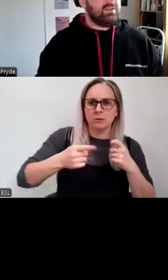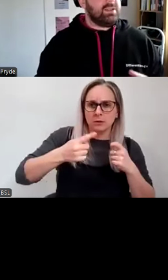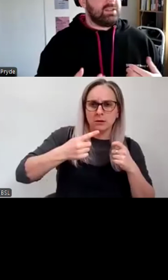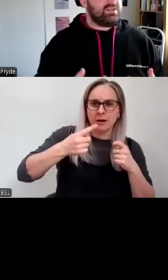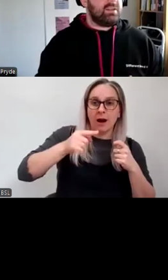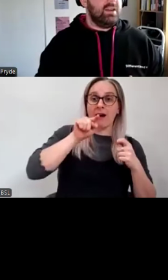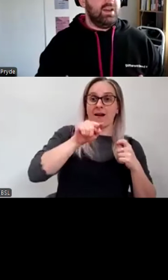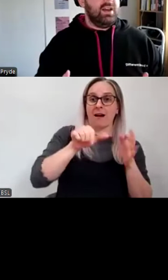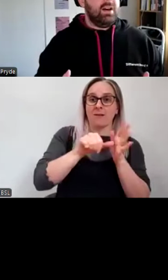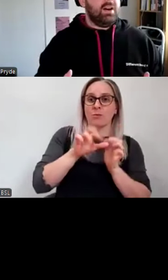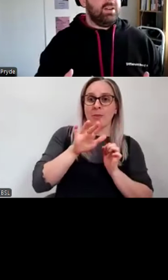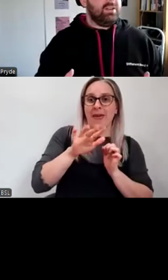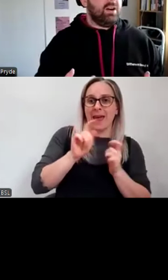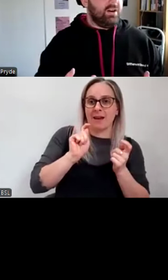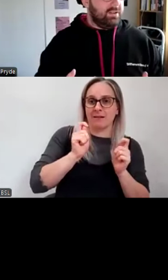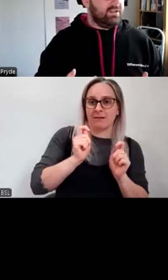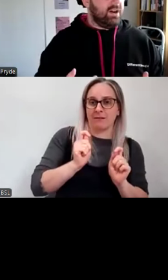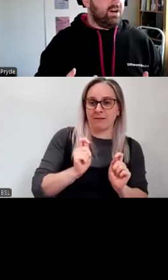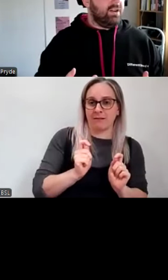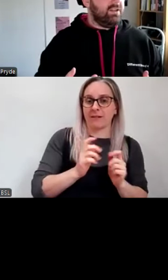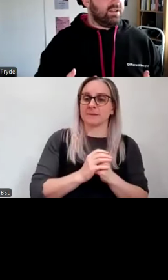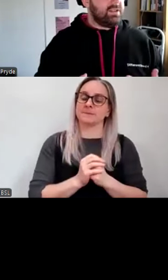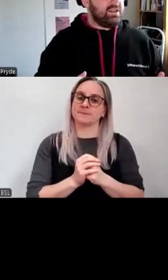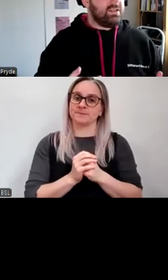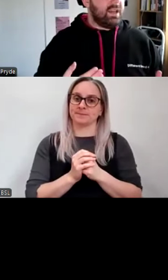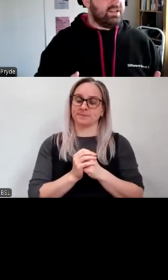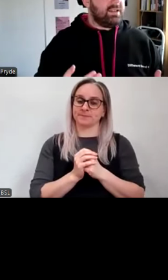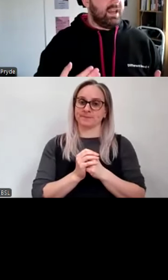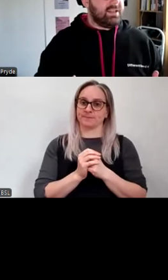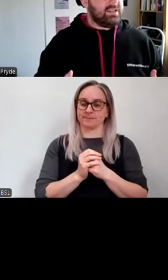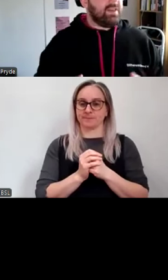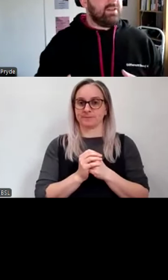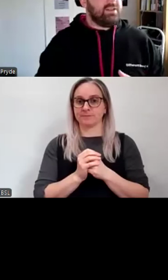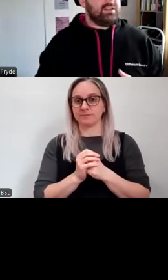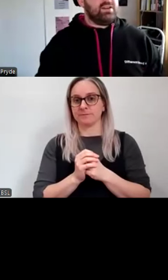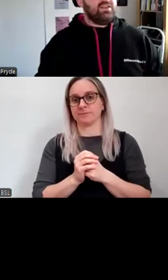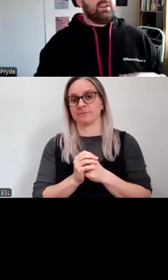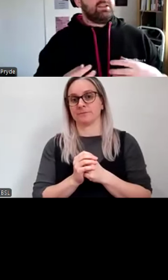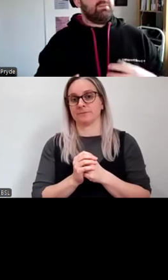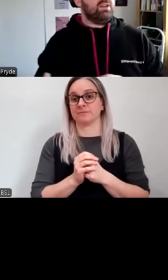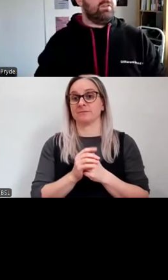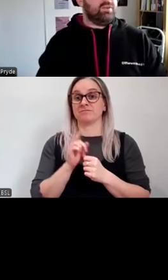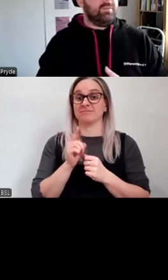until it says, on, until it says it's as valid and then they can submit the form.